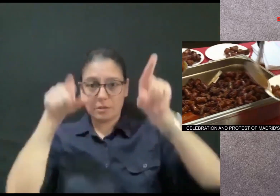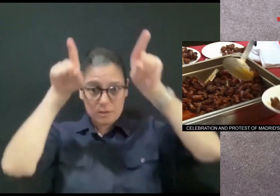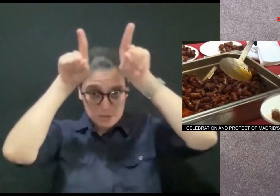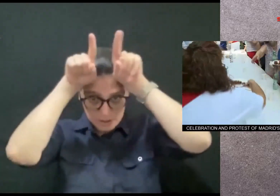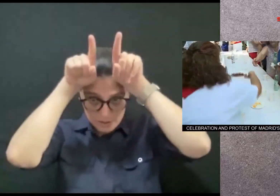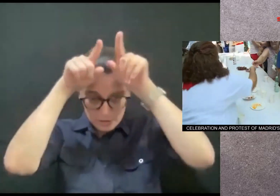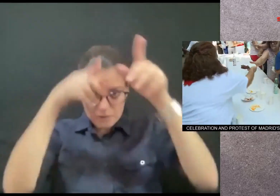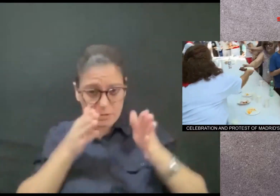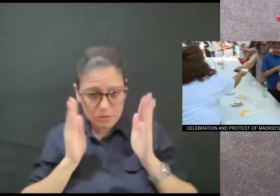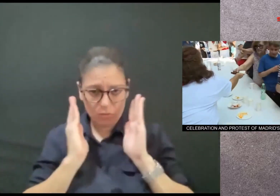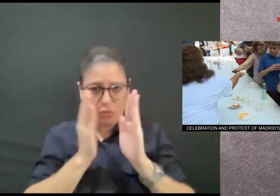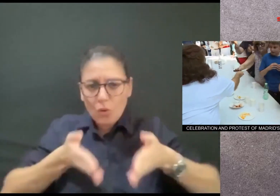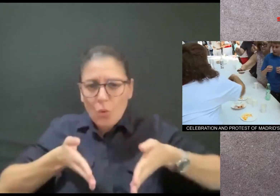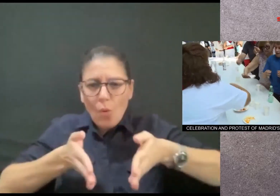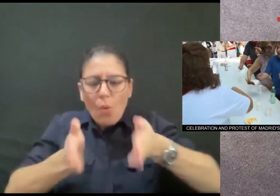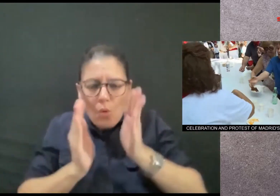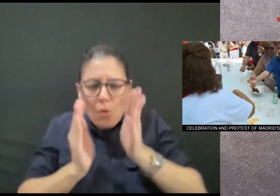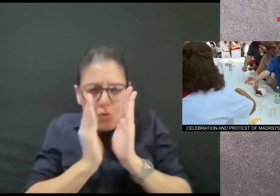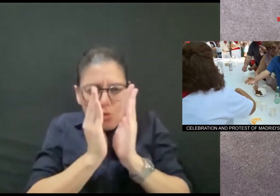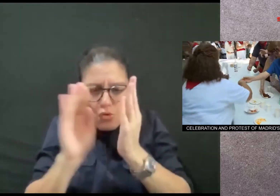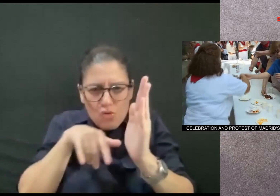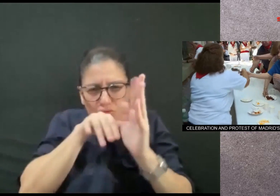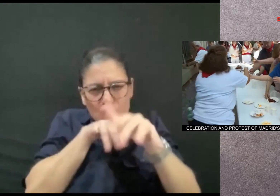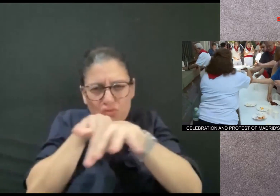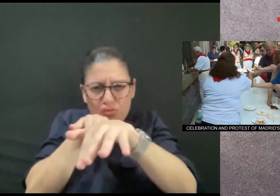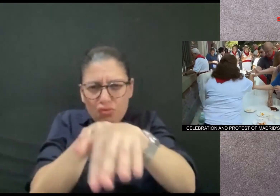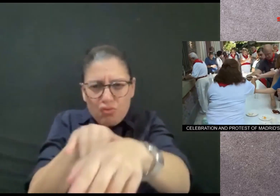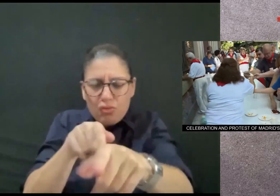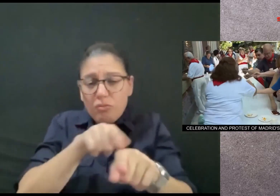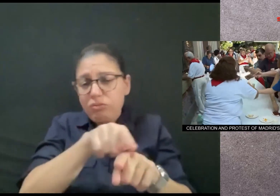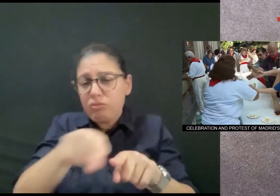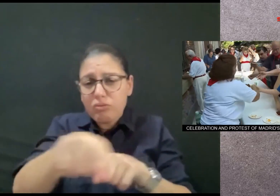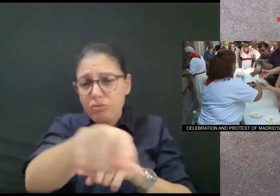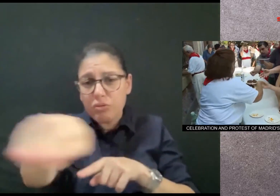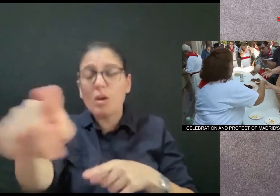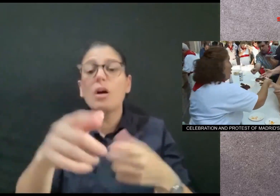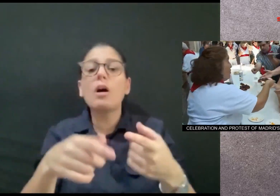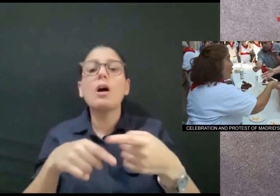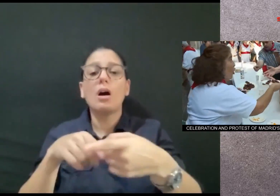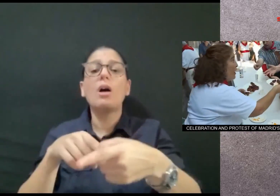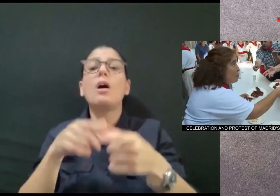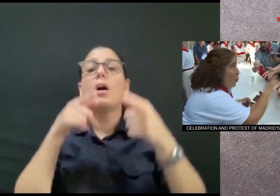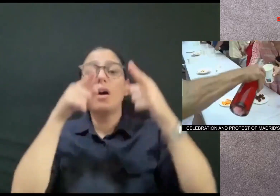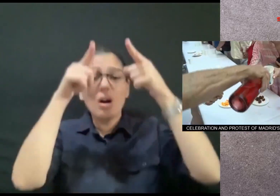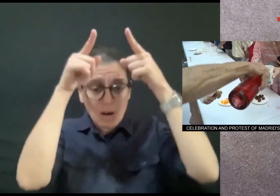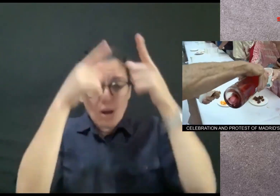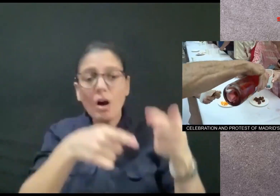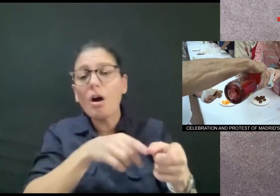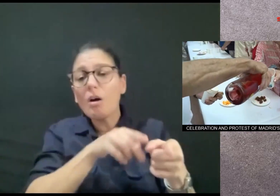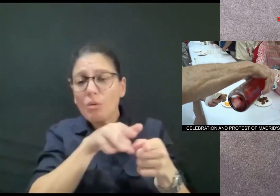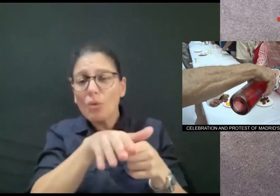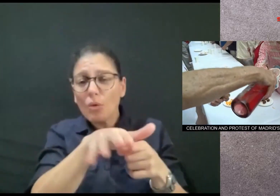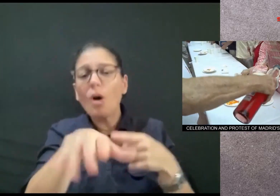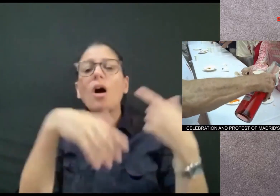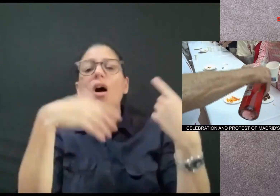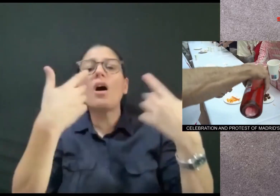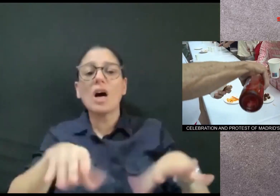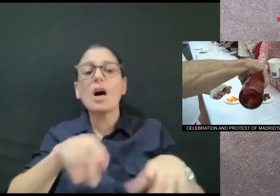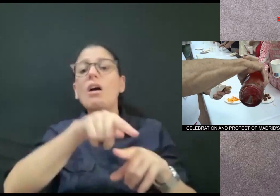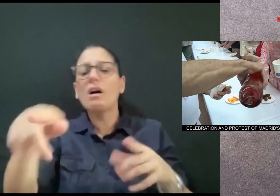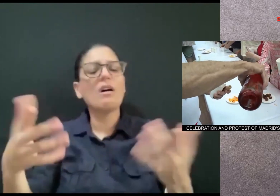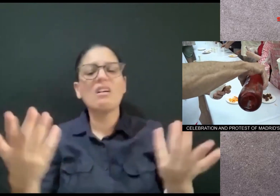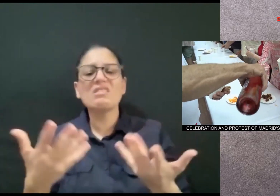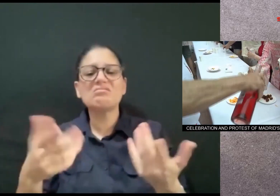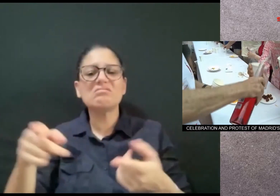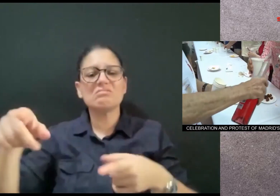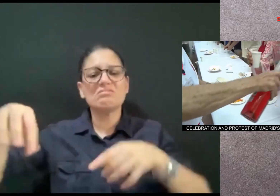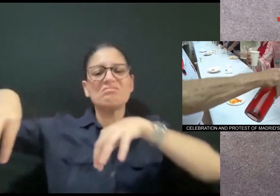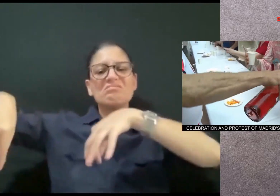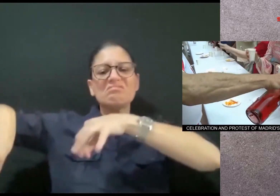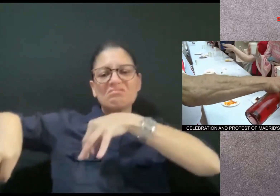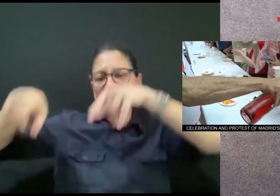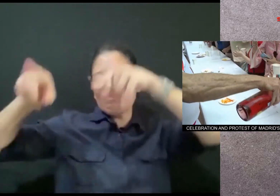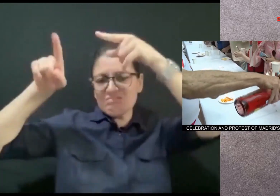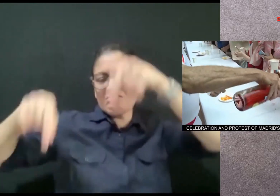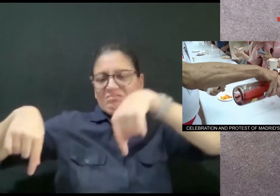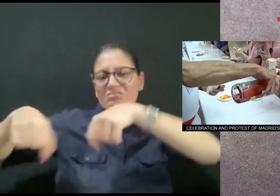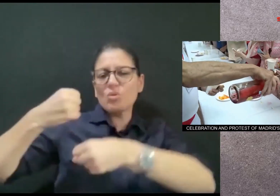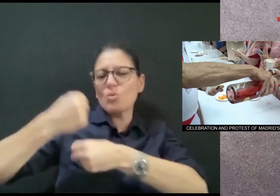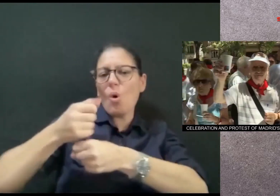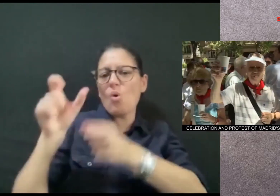a winding street into the city's bullring the bulls used in the run are later killed